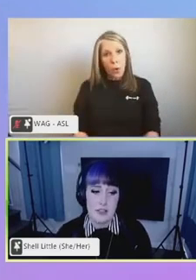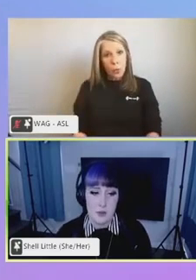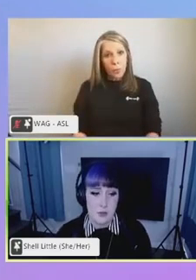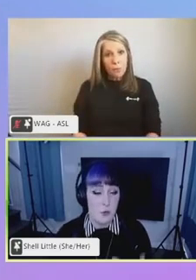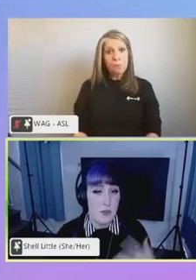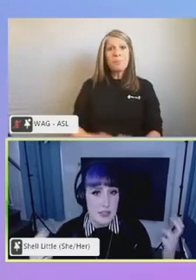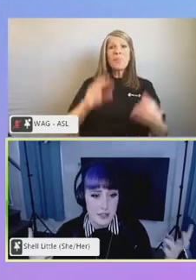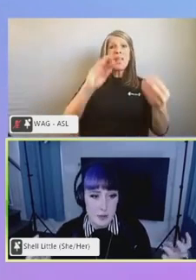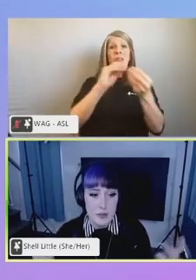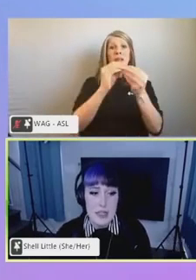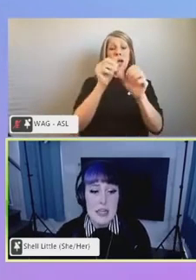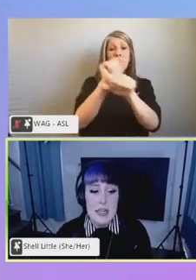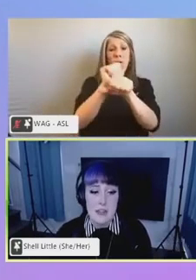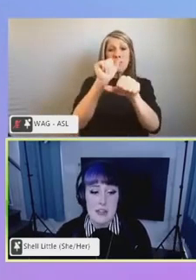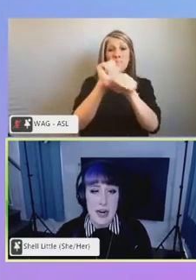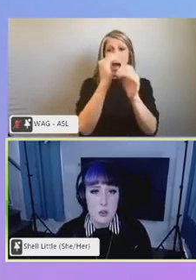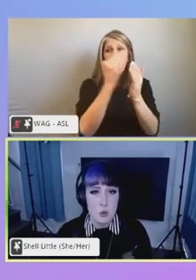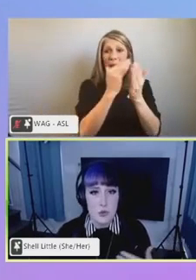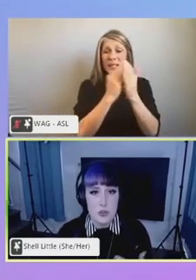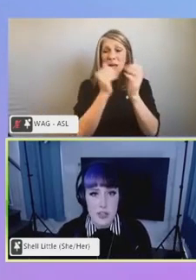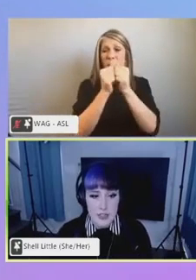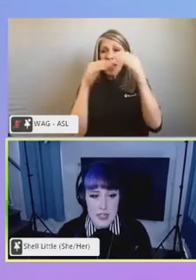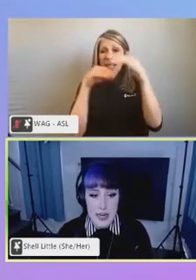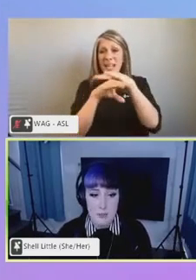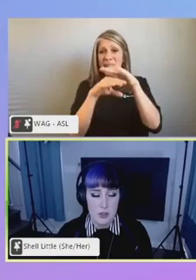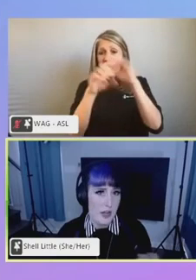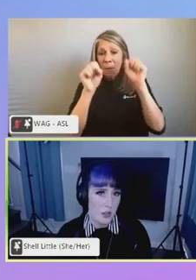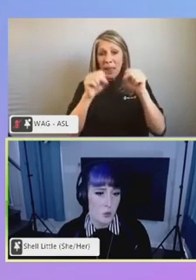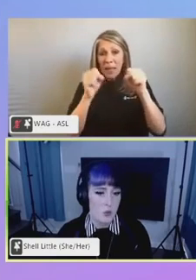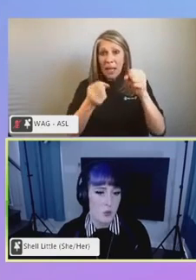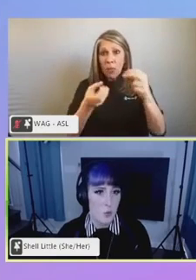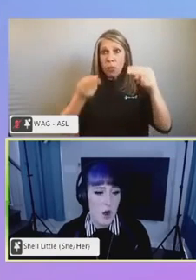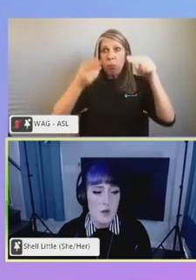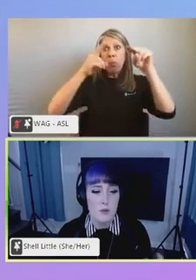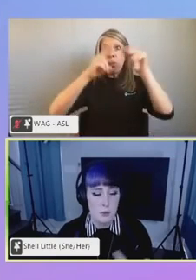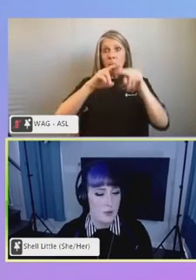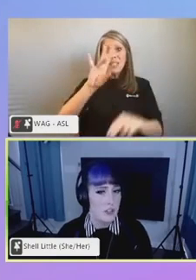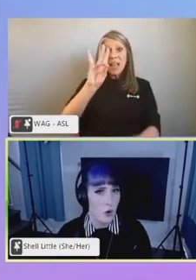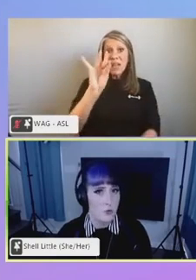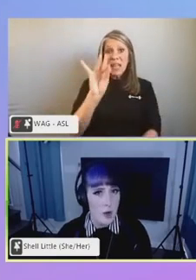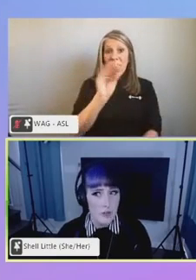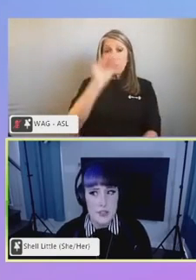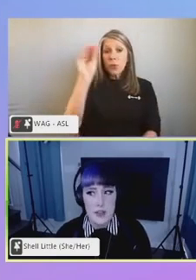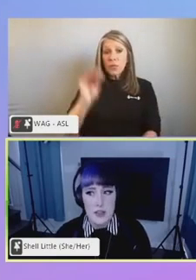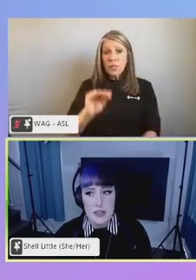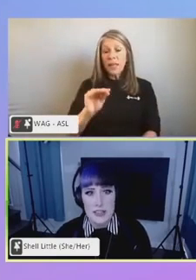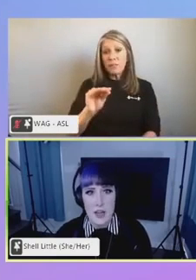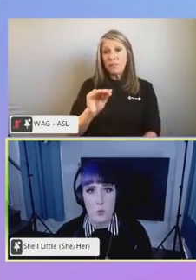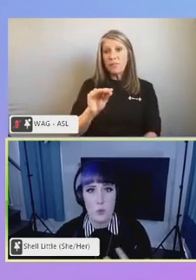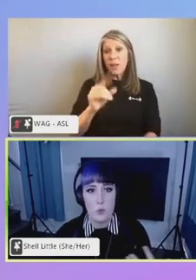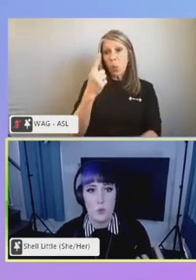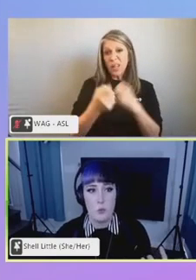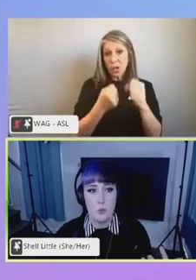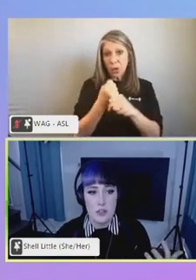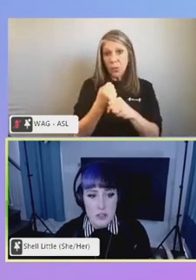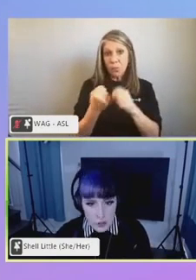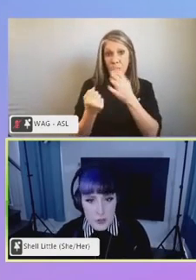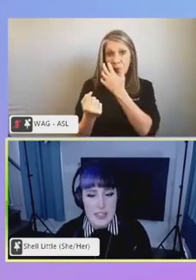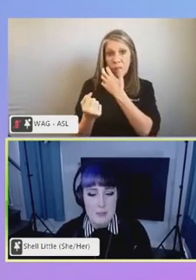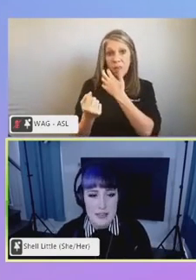important do is too to lose more people to burn out. So according to the data from LinkedIn, the number accessibility of job listings with in the title